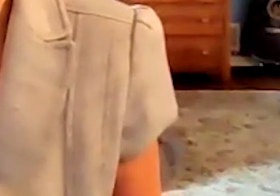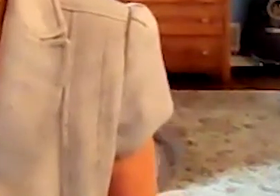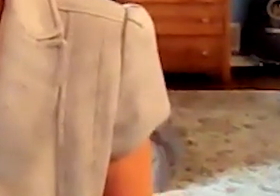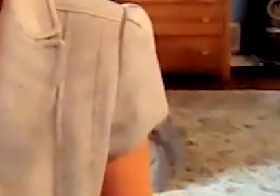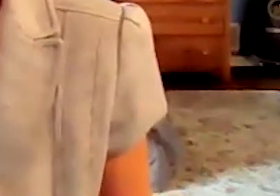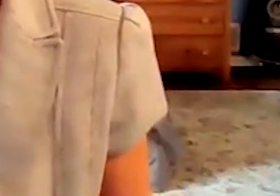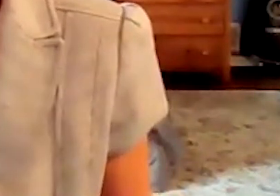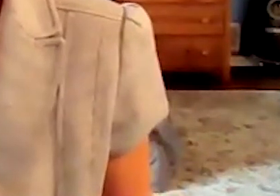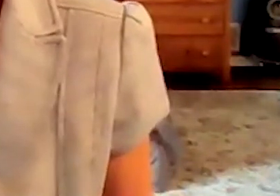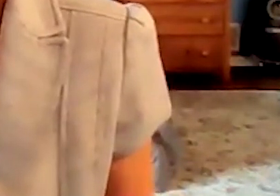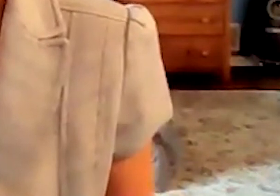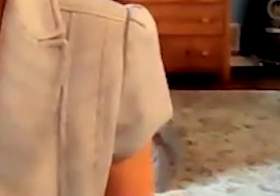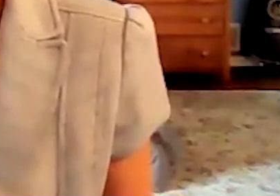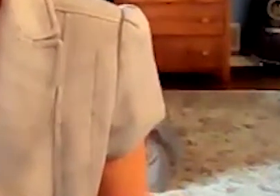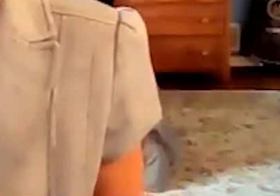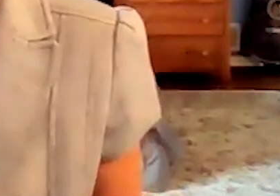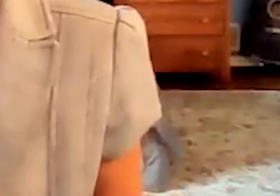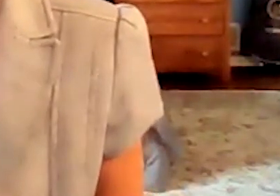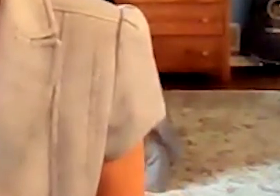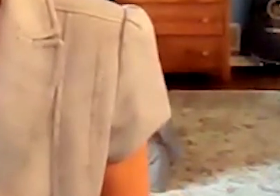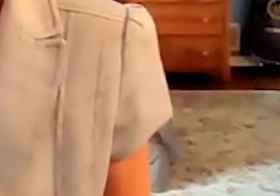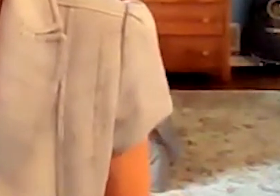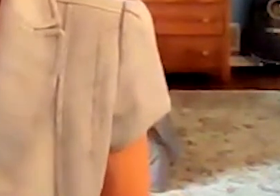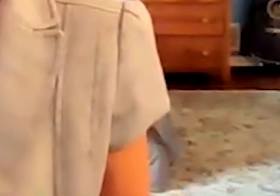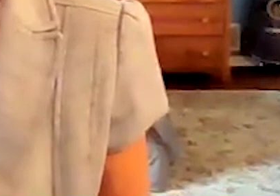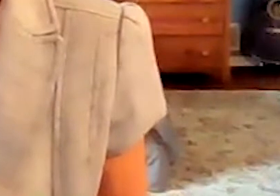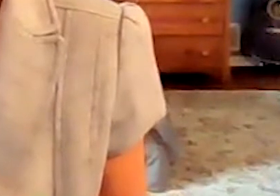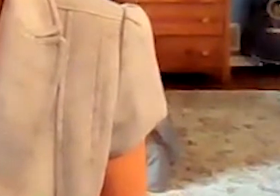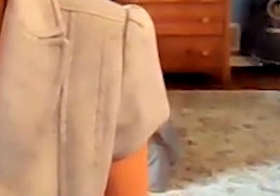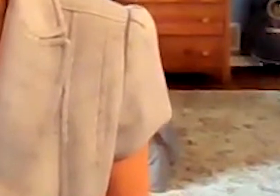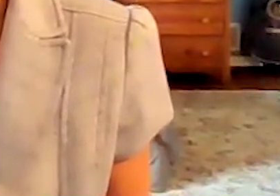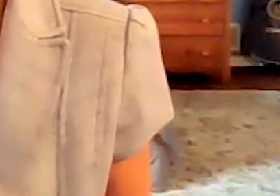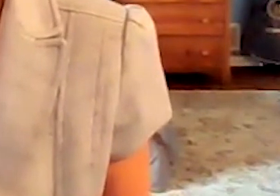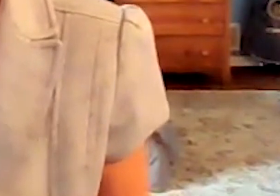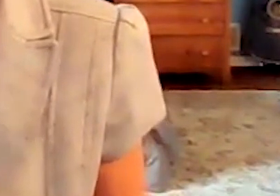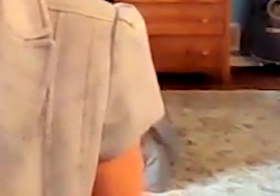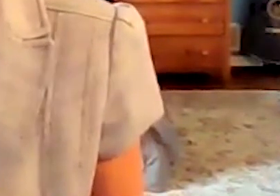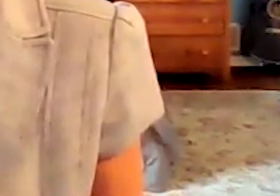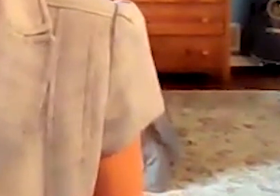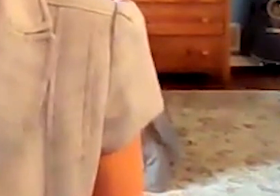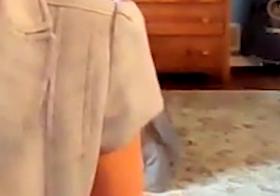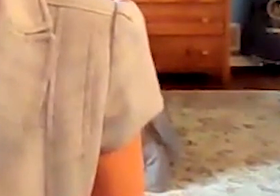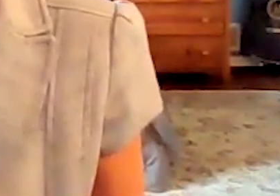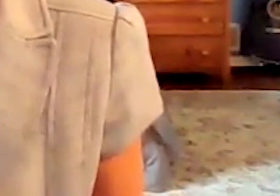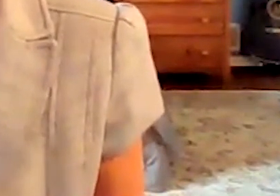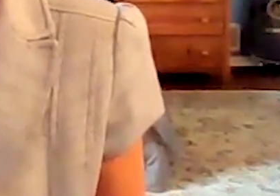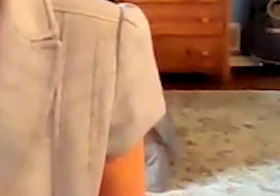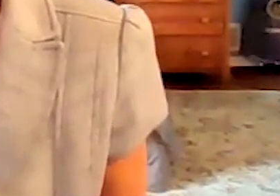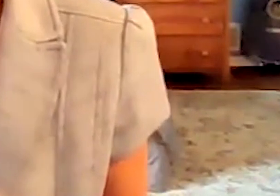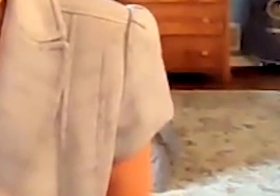Education. I am proud to help recognize the 6000 children in our state with parents serving in the